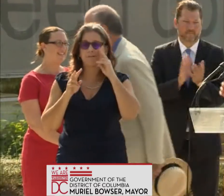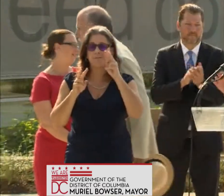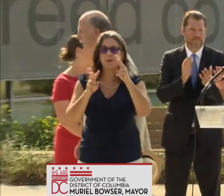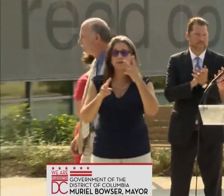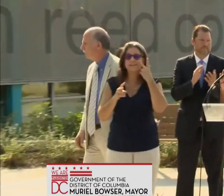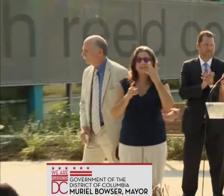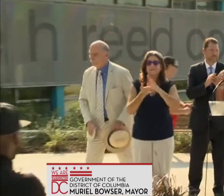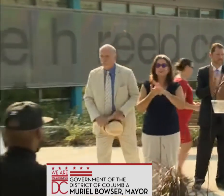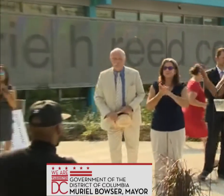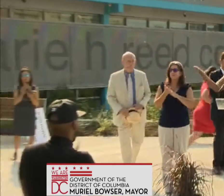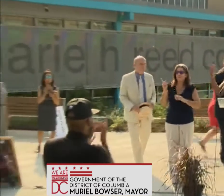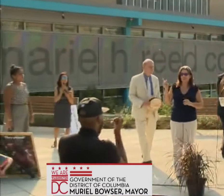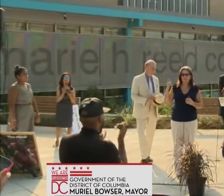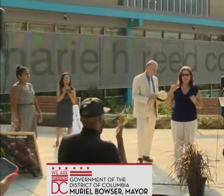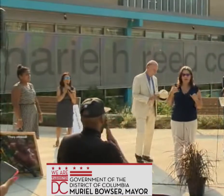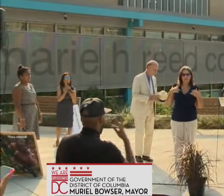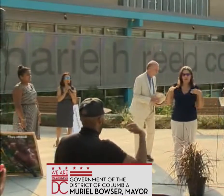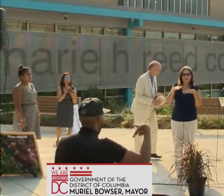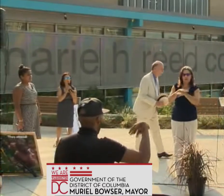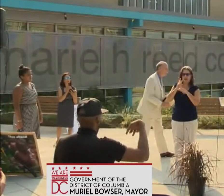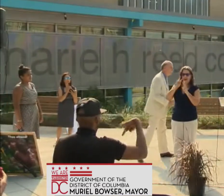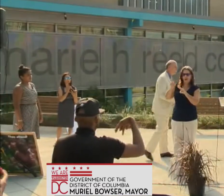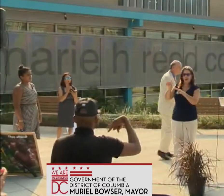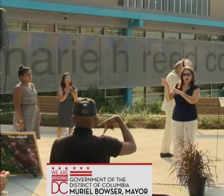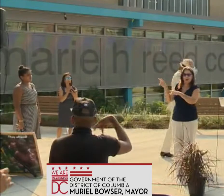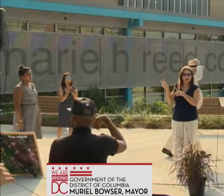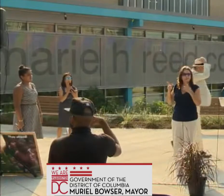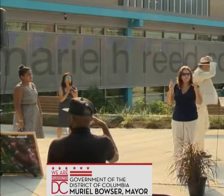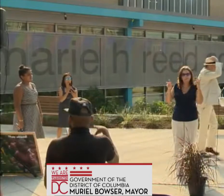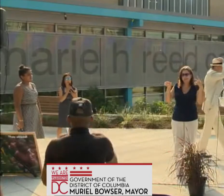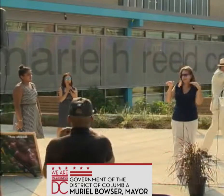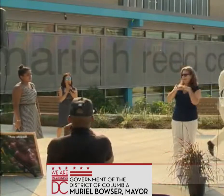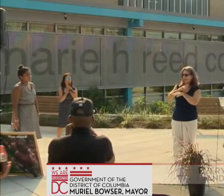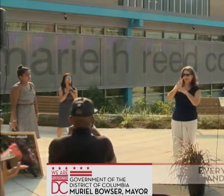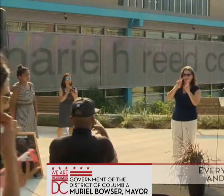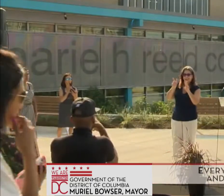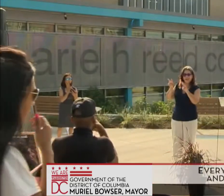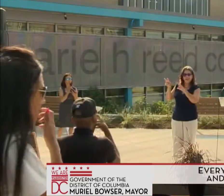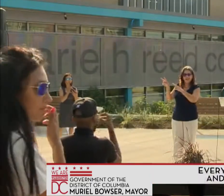everybody and we're going to join our students for it I think it's something